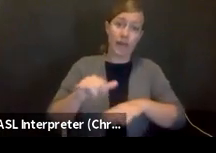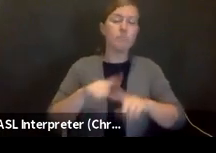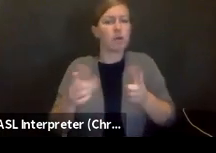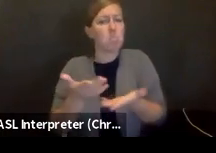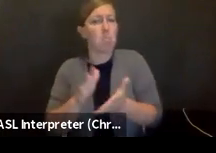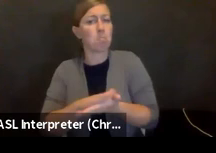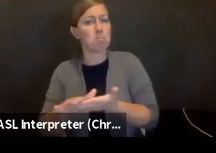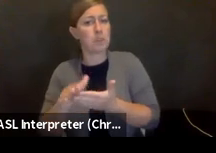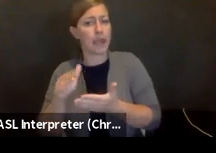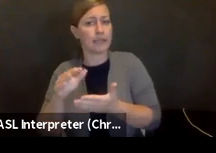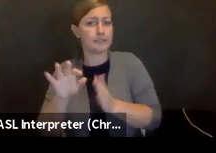ESD 189 - Amy Colburn: If that's something that interests you.